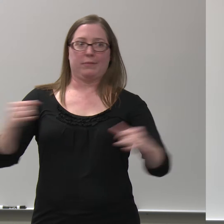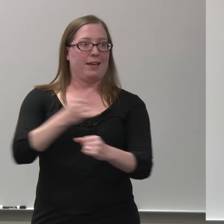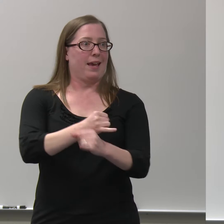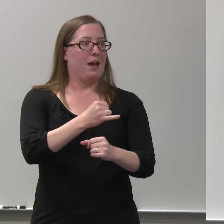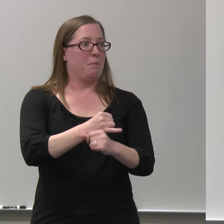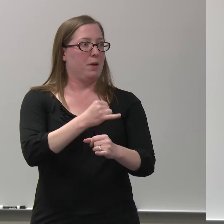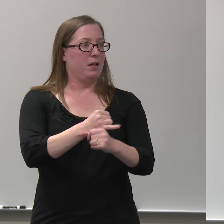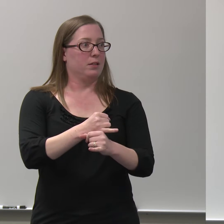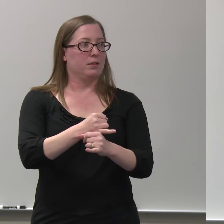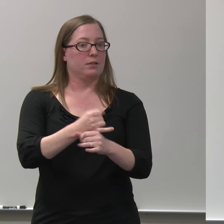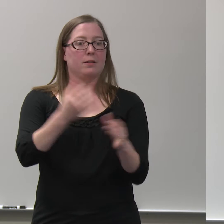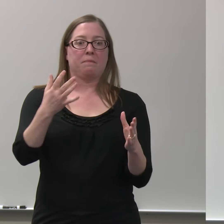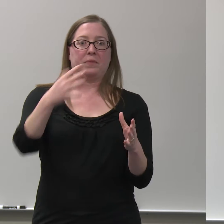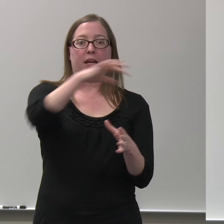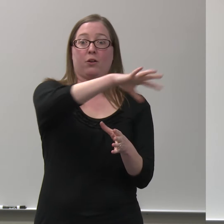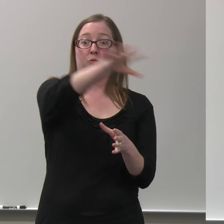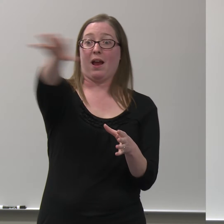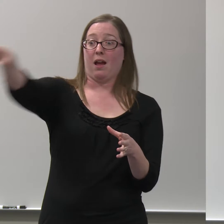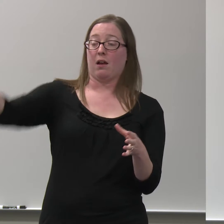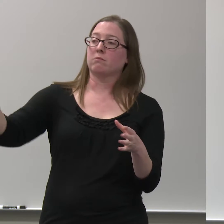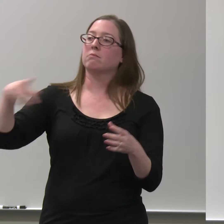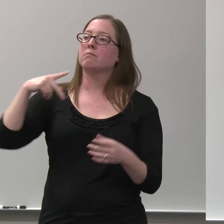It's bordered by the Pacific Ocean.